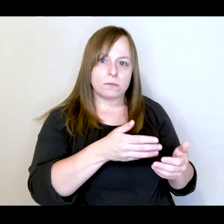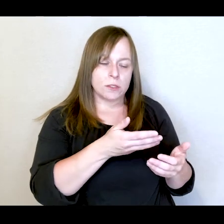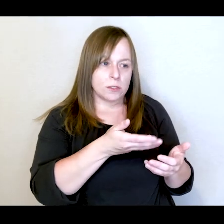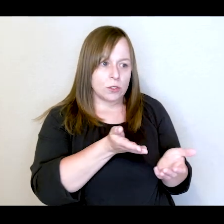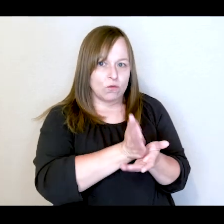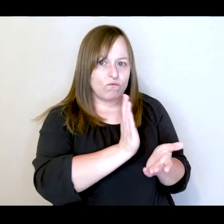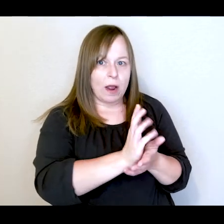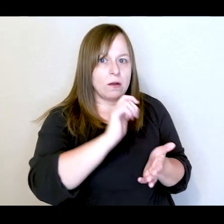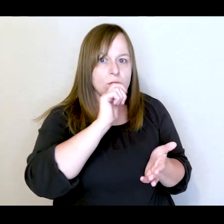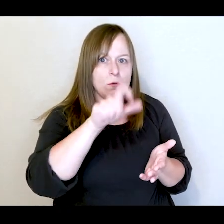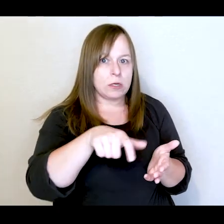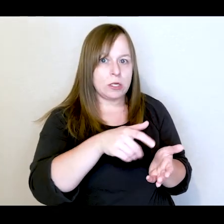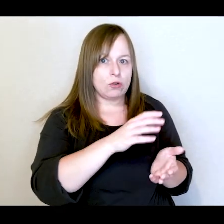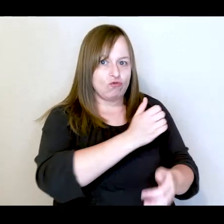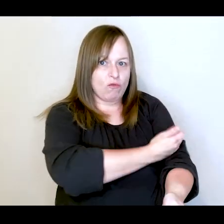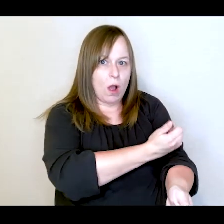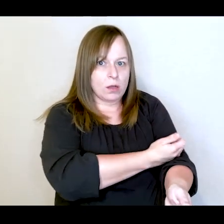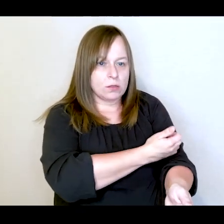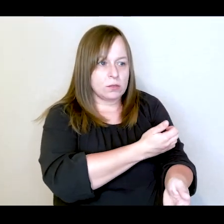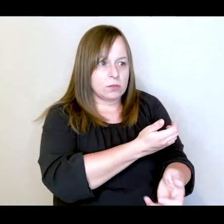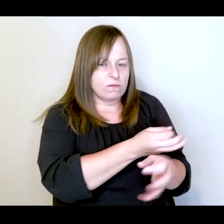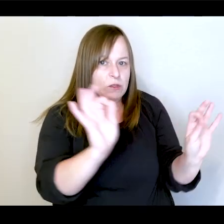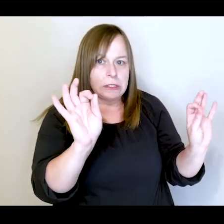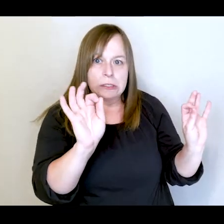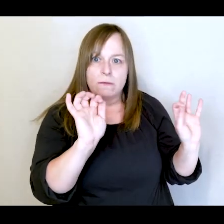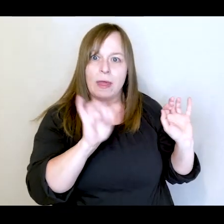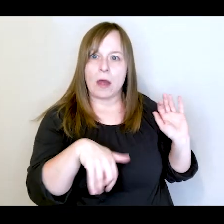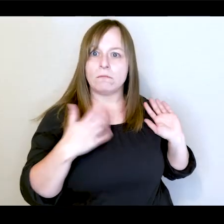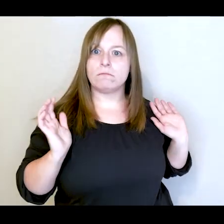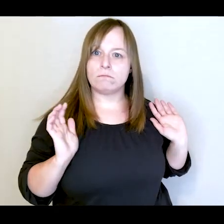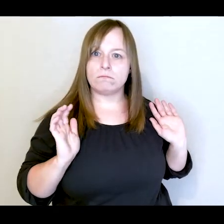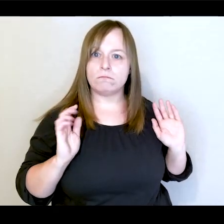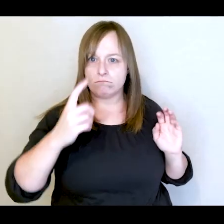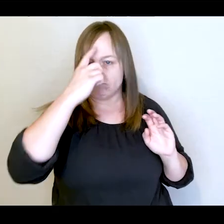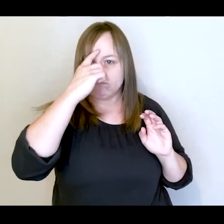be free of unnecessary drugs. Psychotropic medication has to be